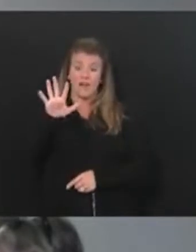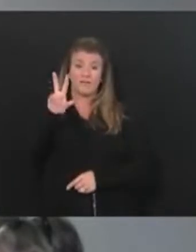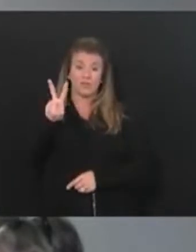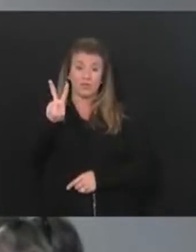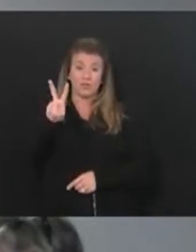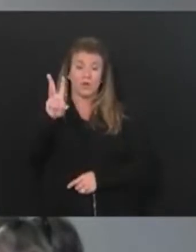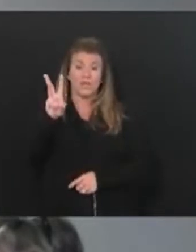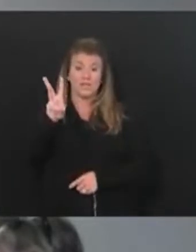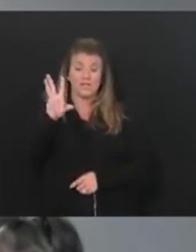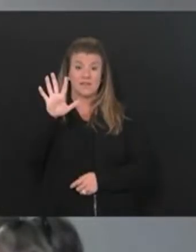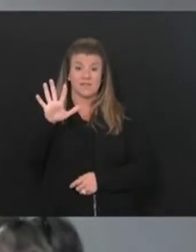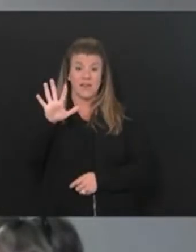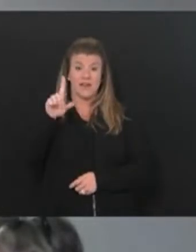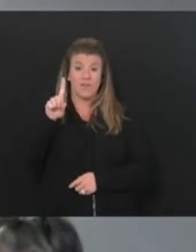VULNERABLE ADULT, PLEASE REPORT